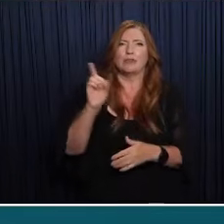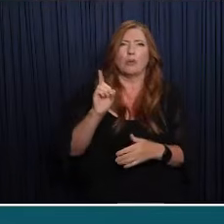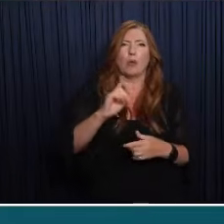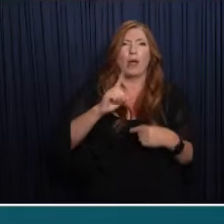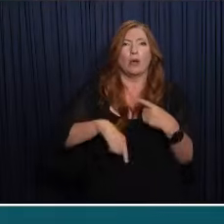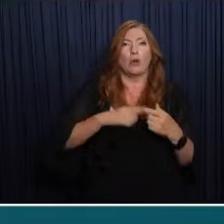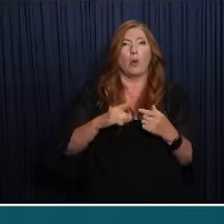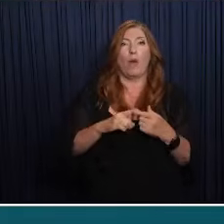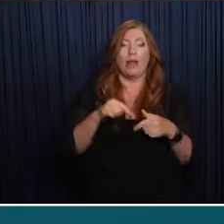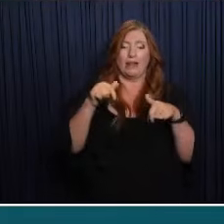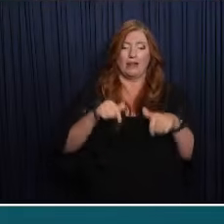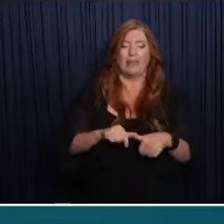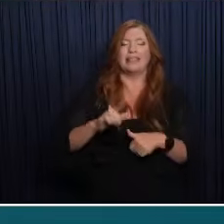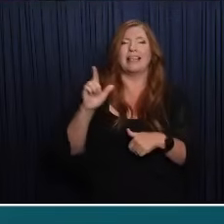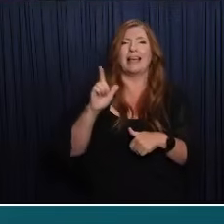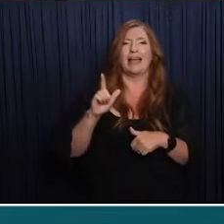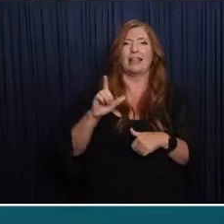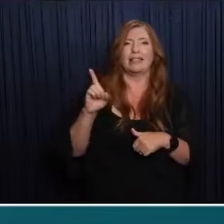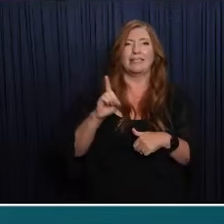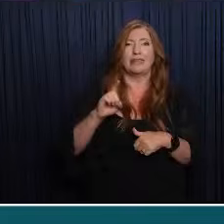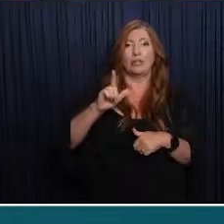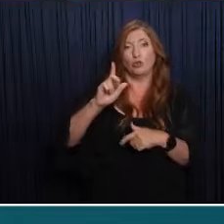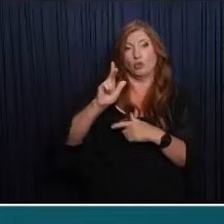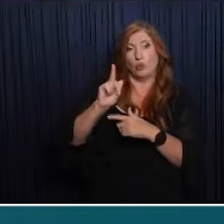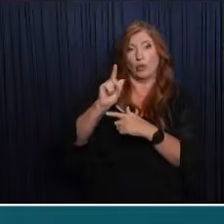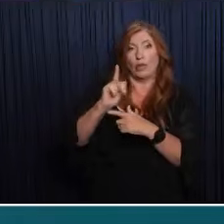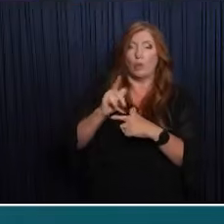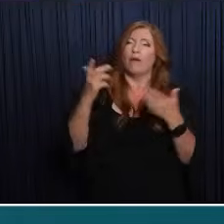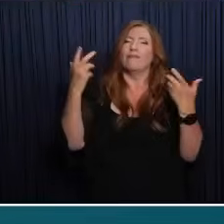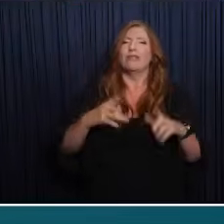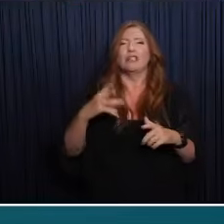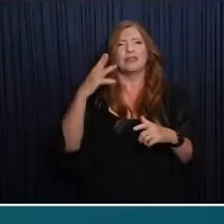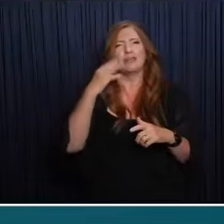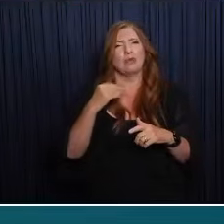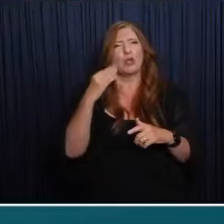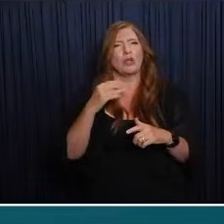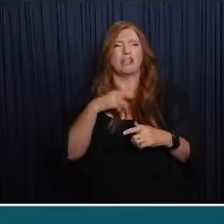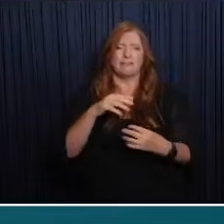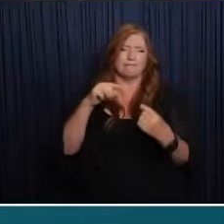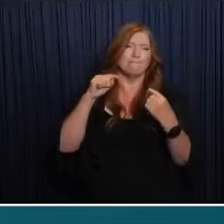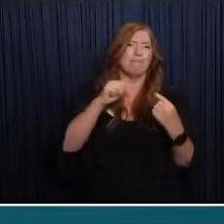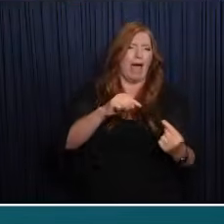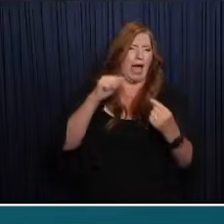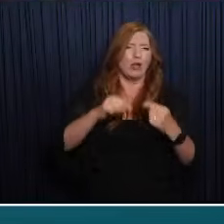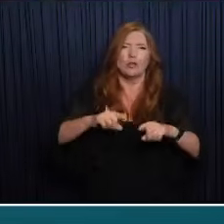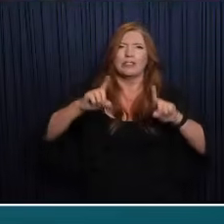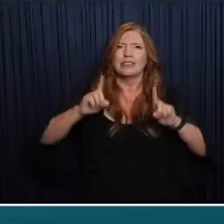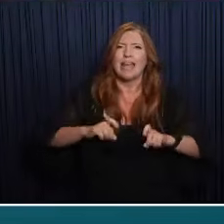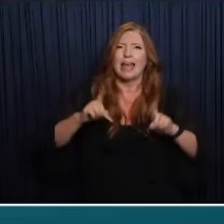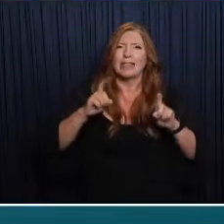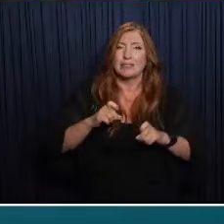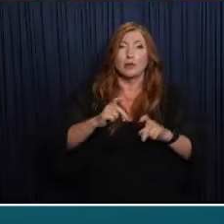ELECTION, I HAD TO COMPETE IN THE GENERAL AGAINST A DEMOCRAT WHEN THIS WAS LEGISLATIVE DISTRICT 23.